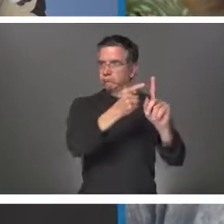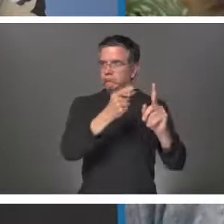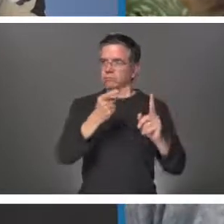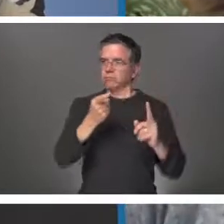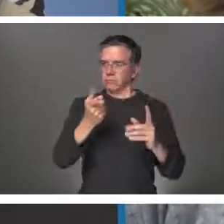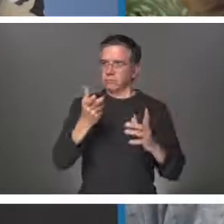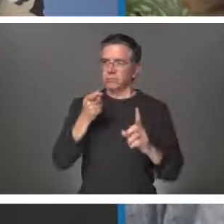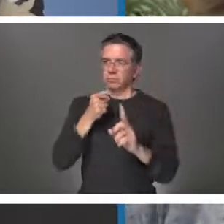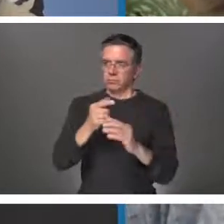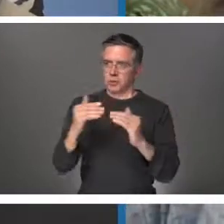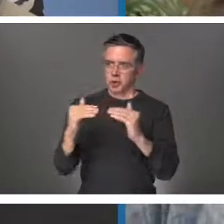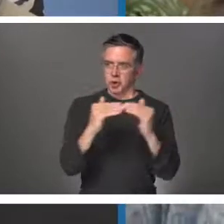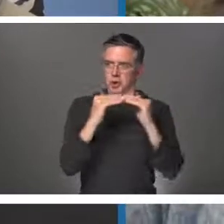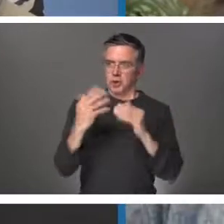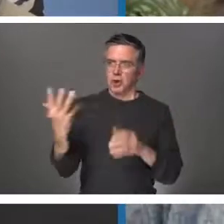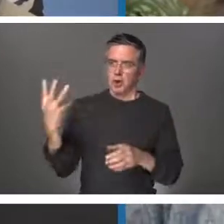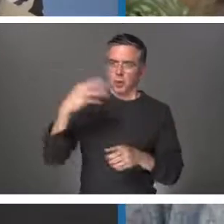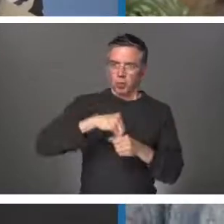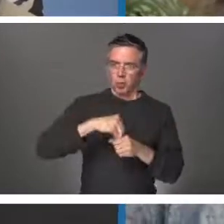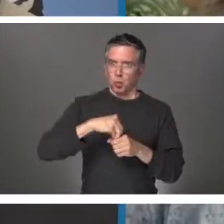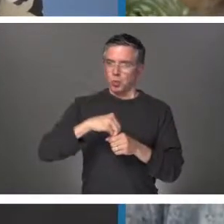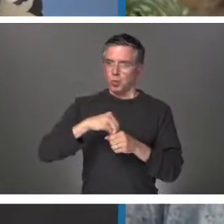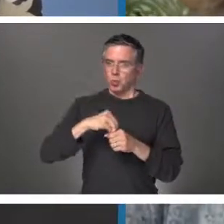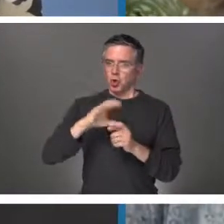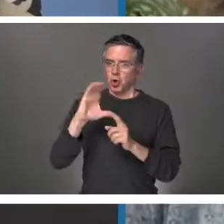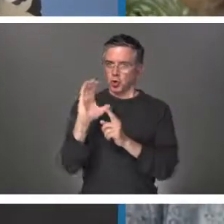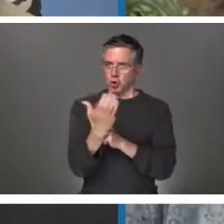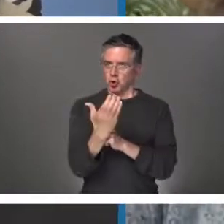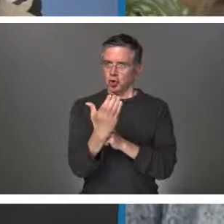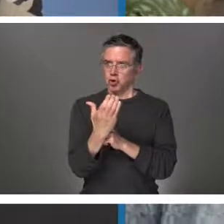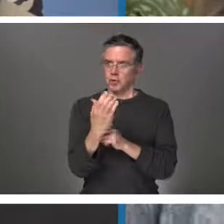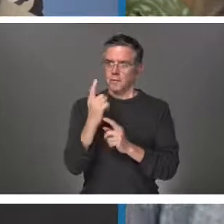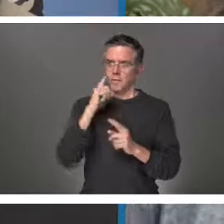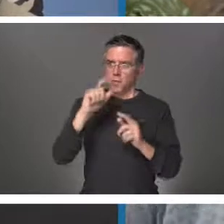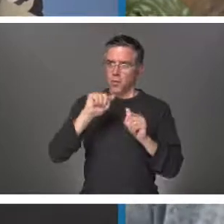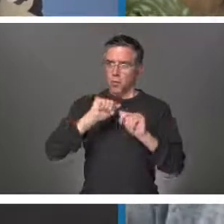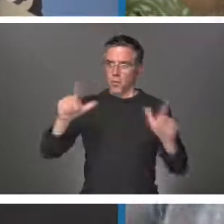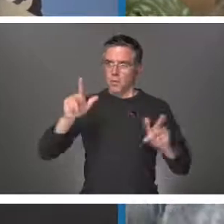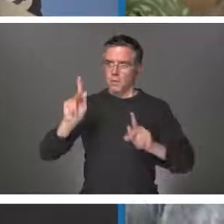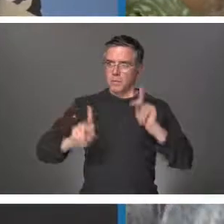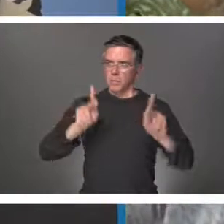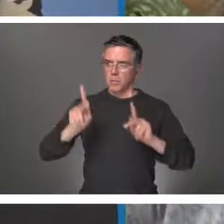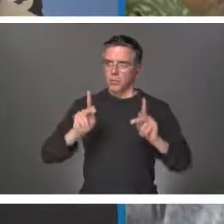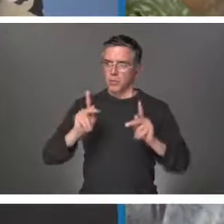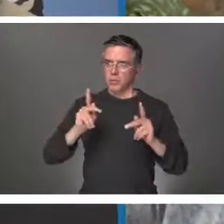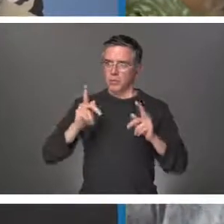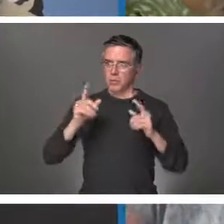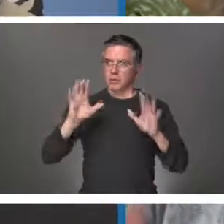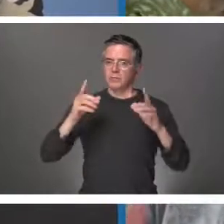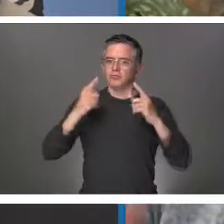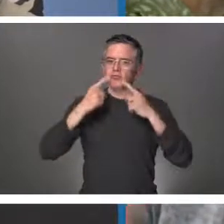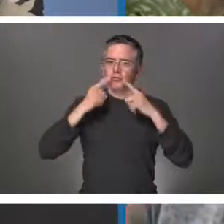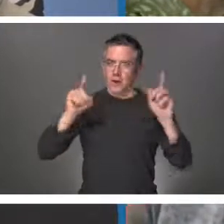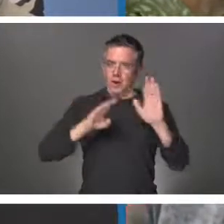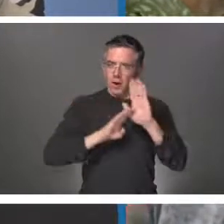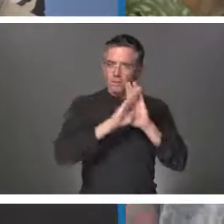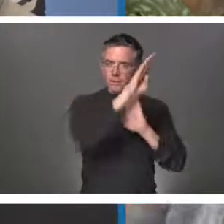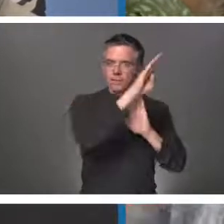for all community members to thrive. And so we move into work that crosses partnerships